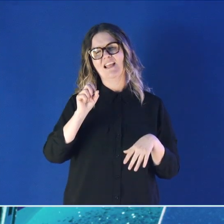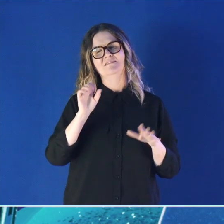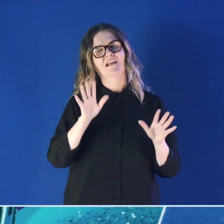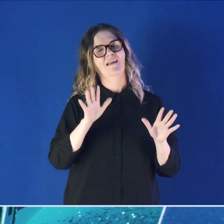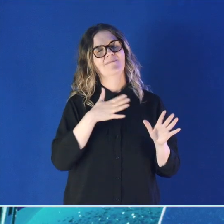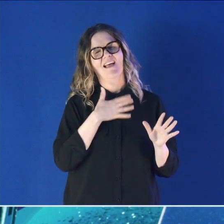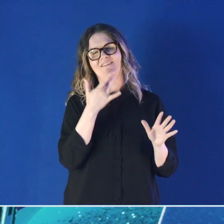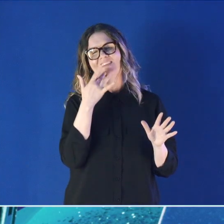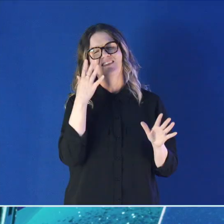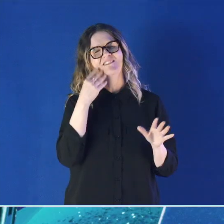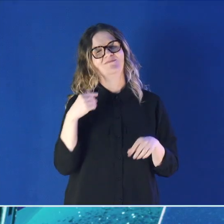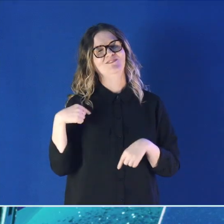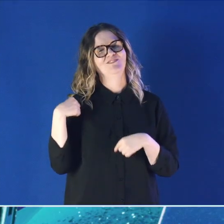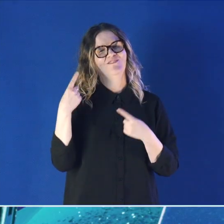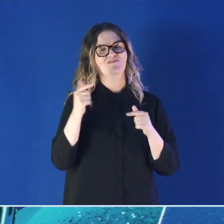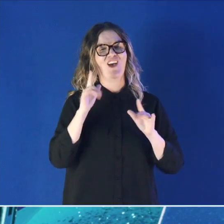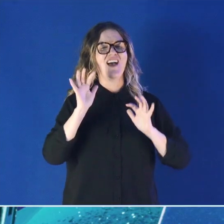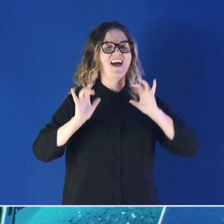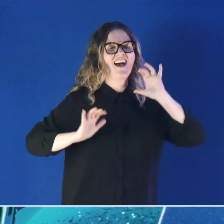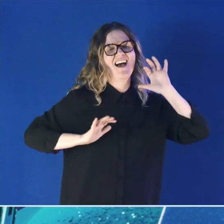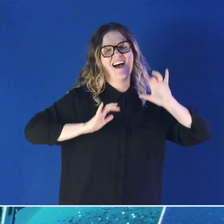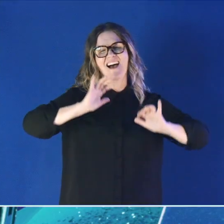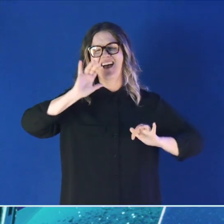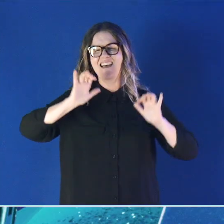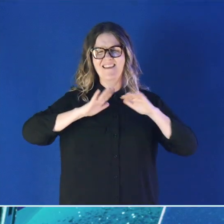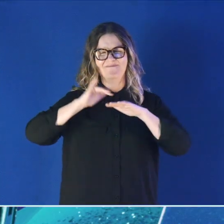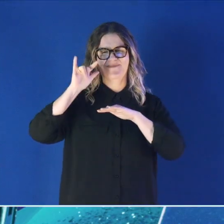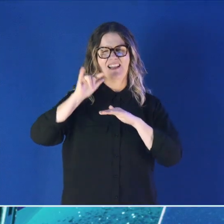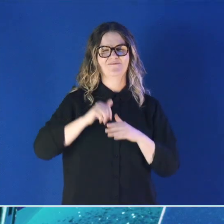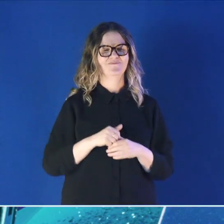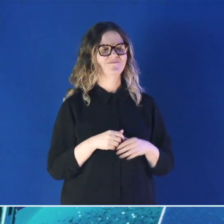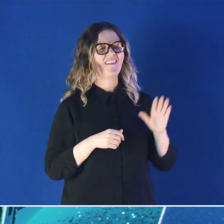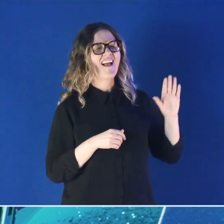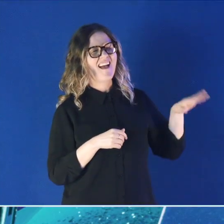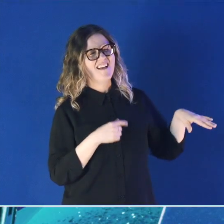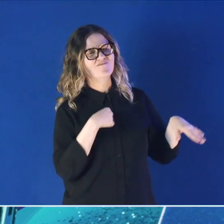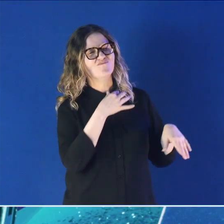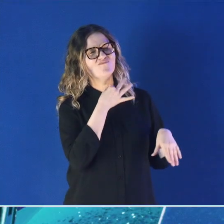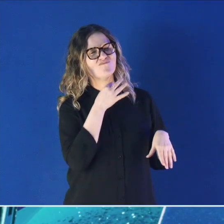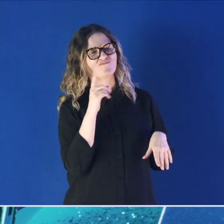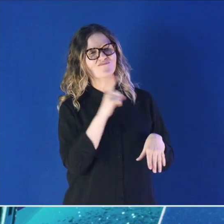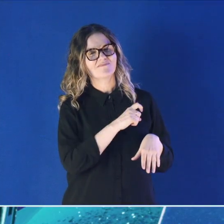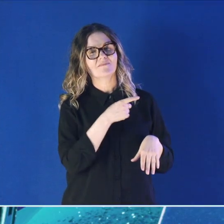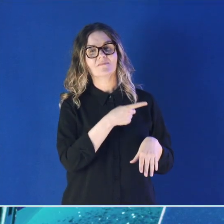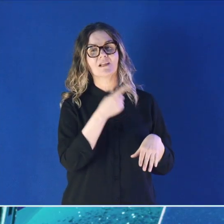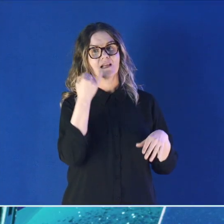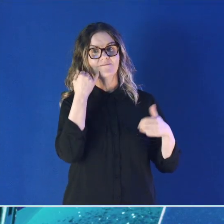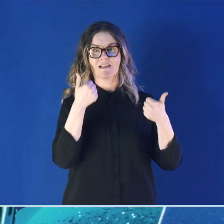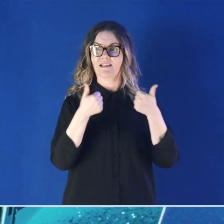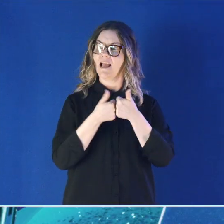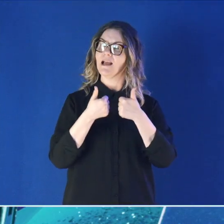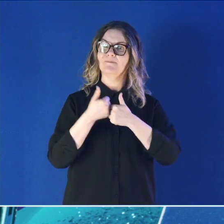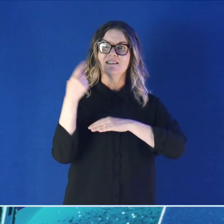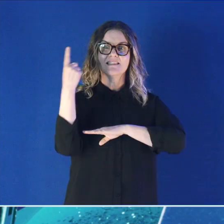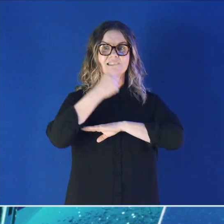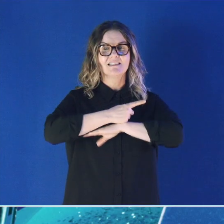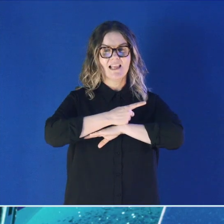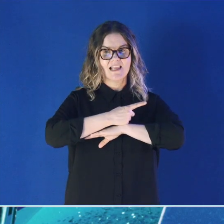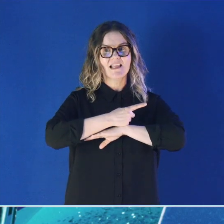like for a fan on game day when you're actually -- what is the fan experience when you're actually at Lumen Field?